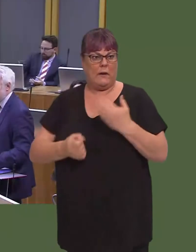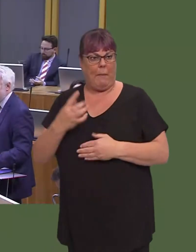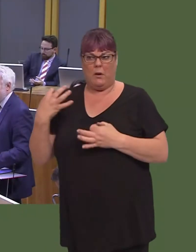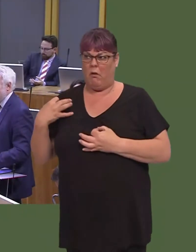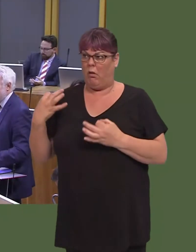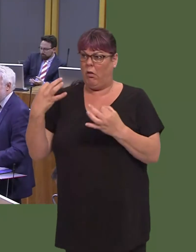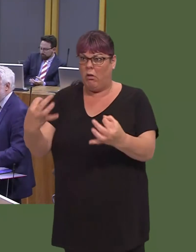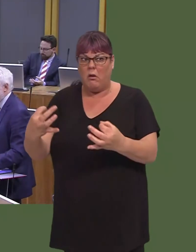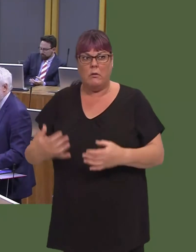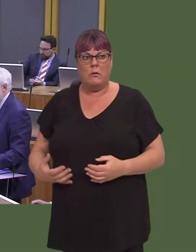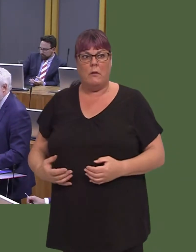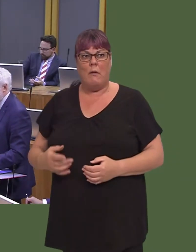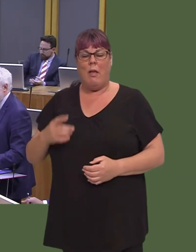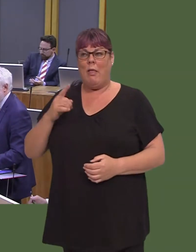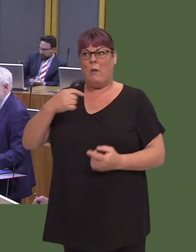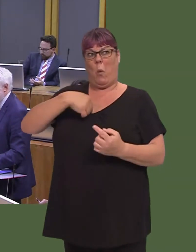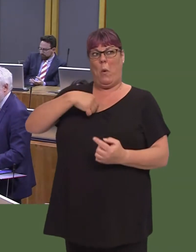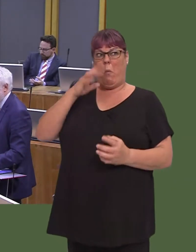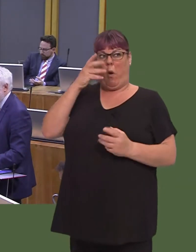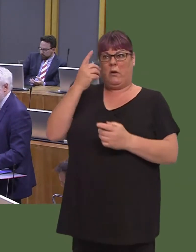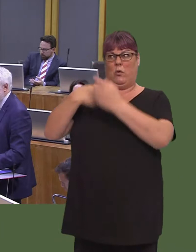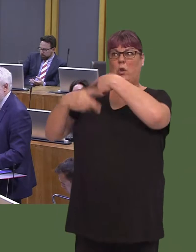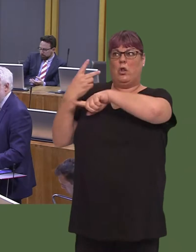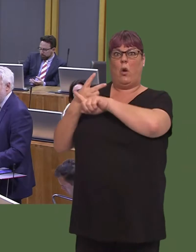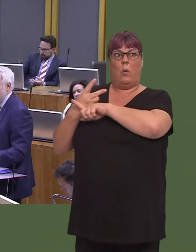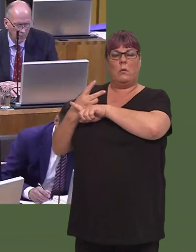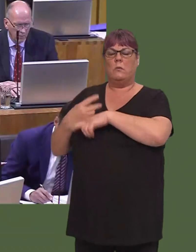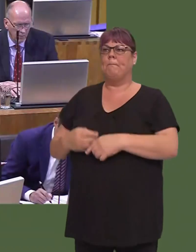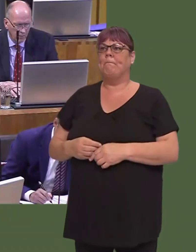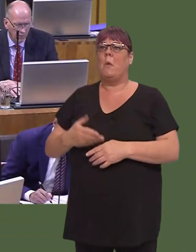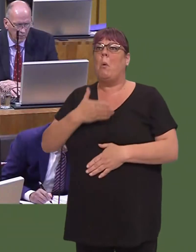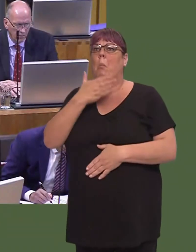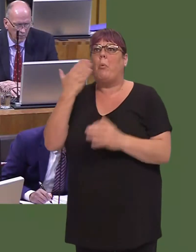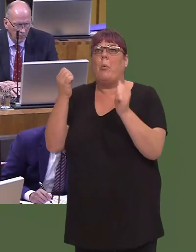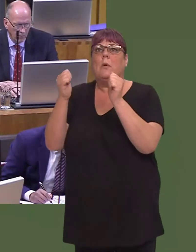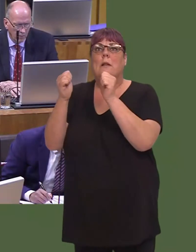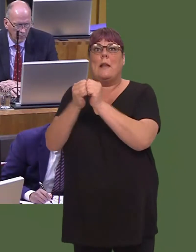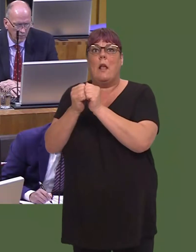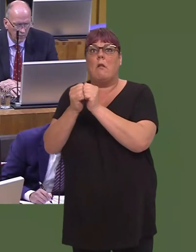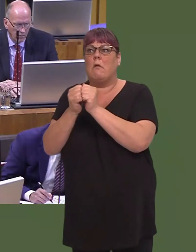and, as you'll know, identity fraud is a serious criminal activity that can cost individuals